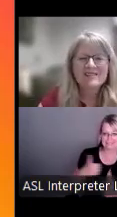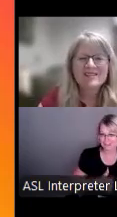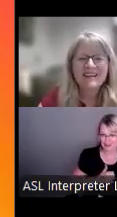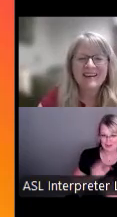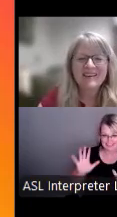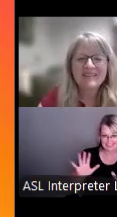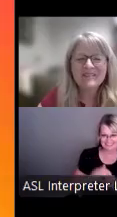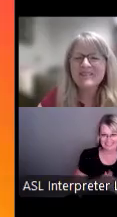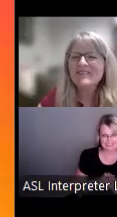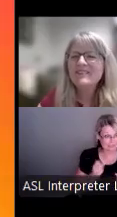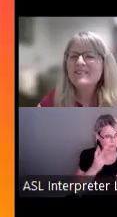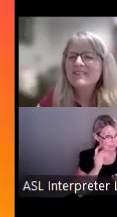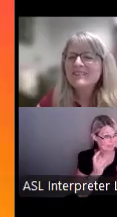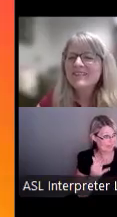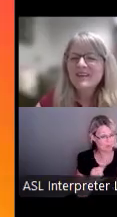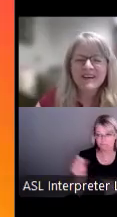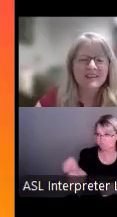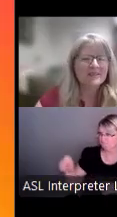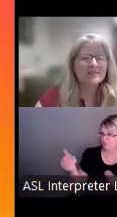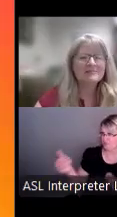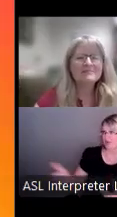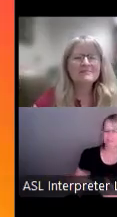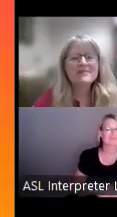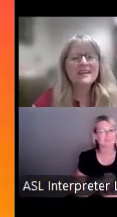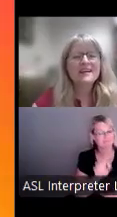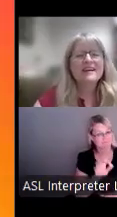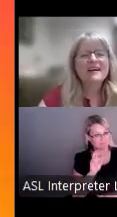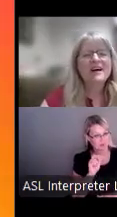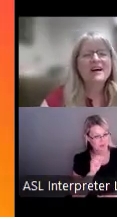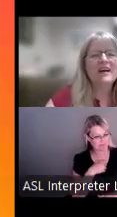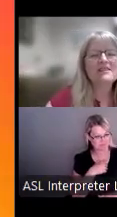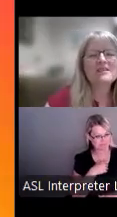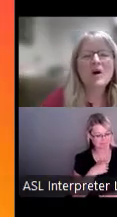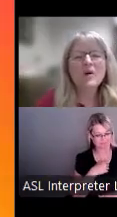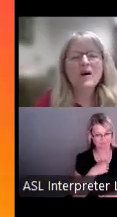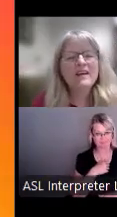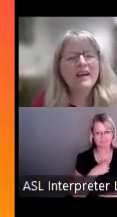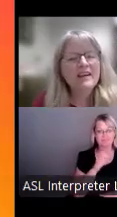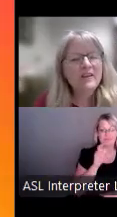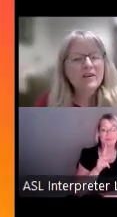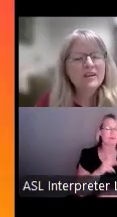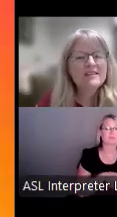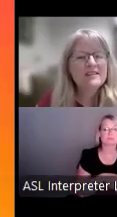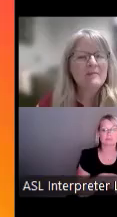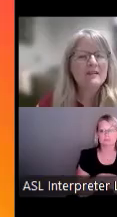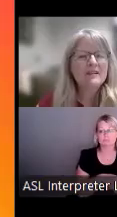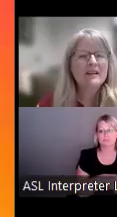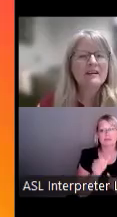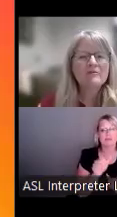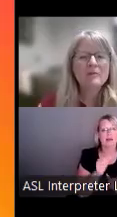Rebecca Foster: Can you see it now? Janel Preston: Yep. Rebecca Foster: Okay, cool. Okay, so another good example of